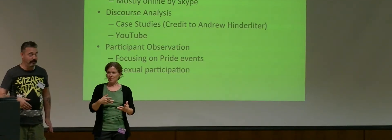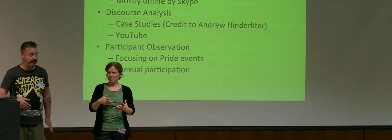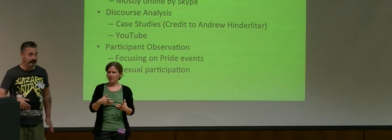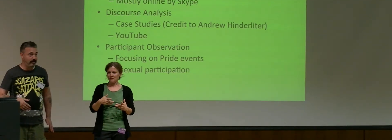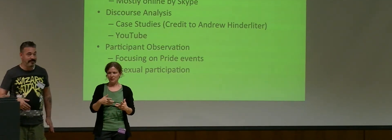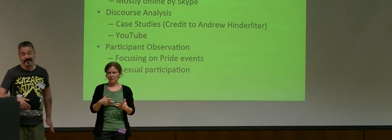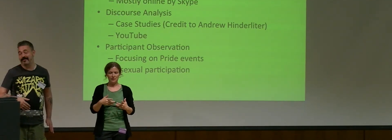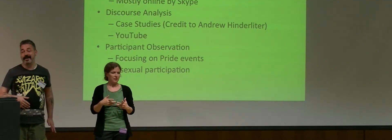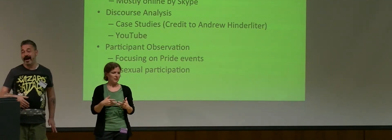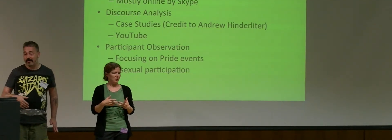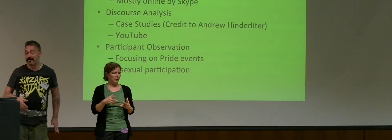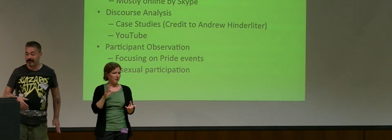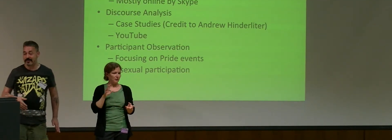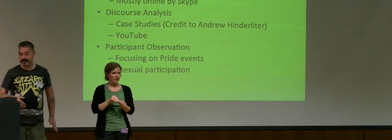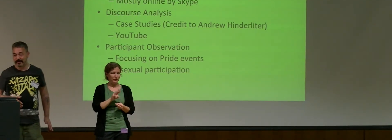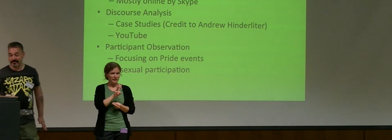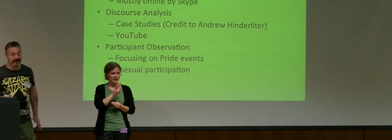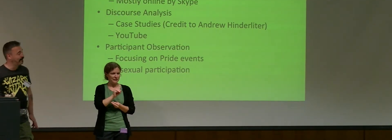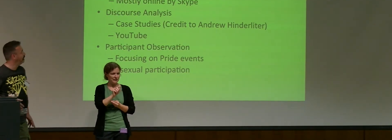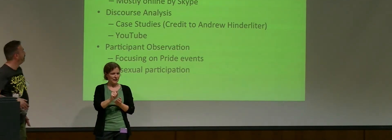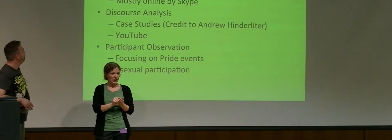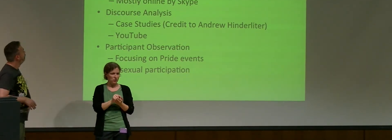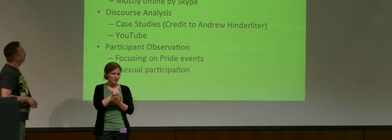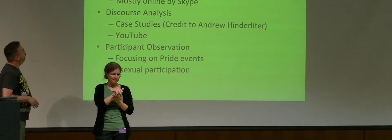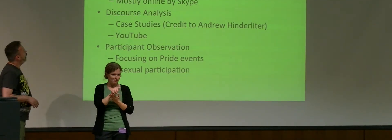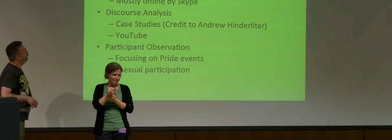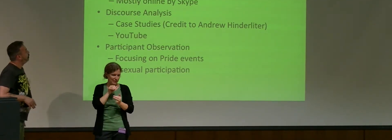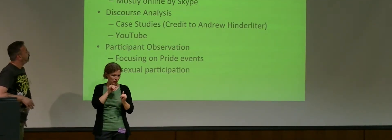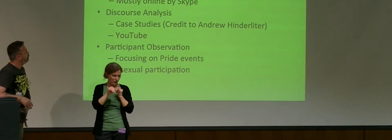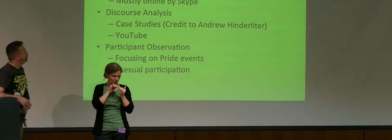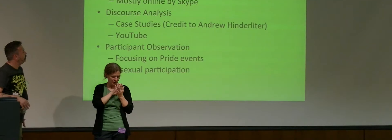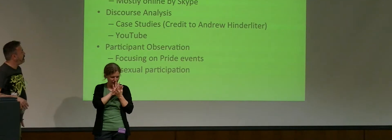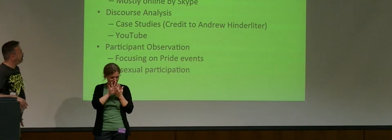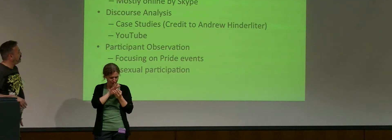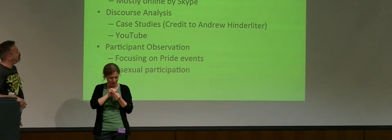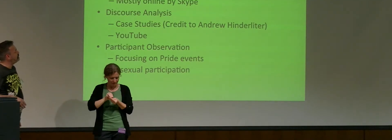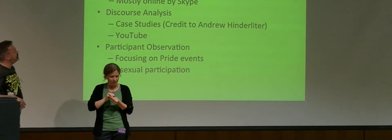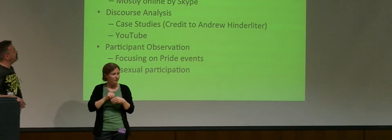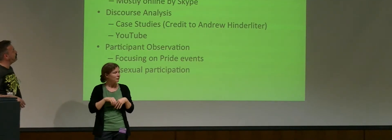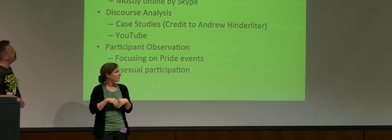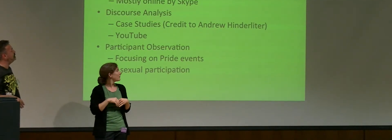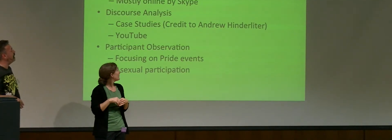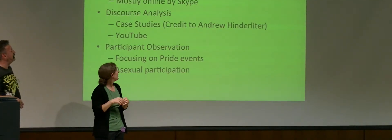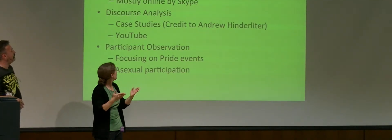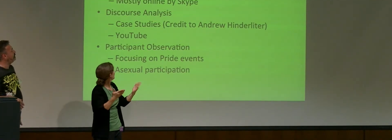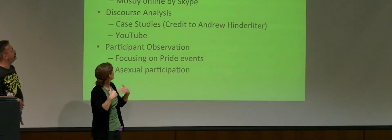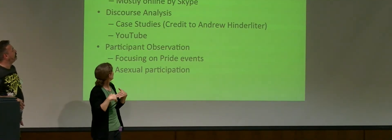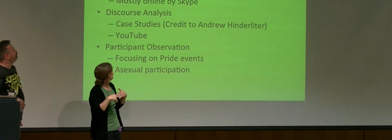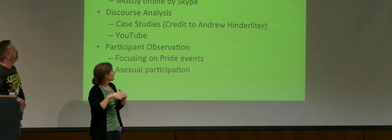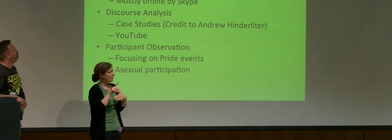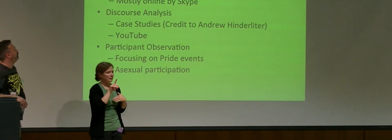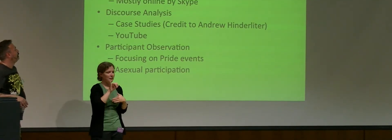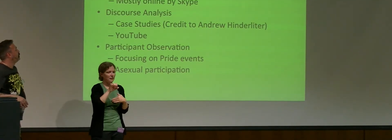and I have about 60 hours of interviews. The next section is discourse analysis